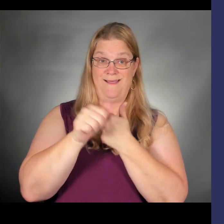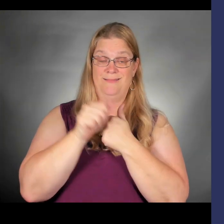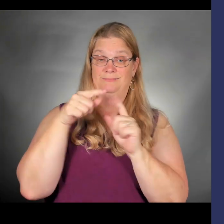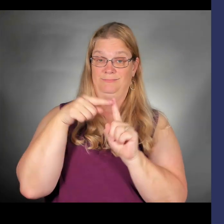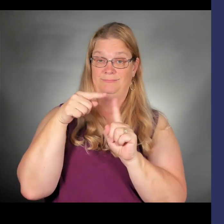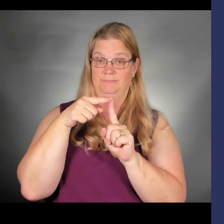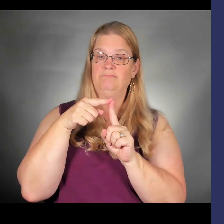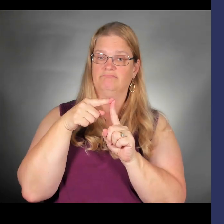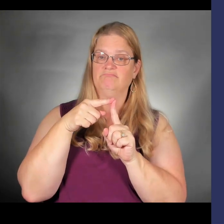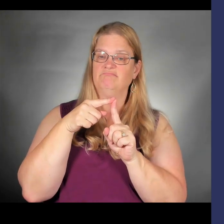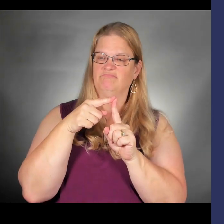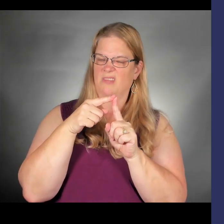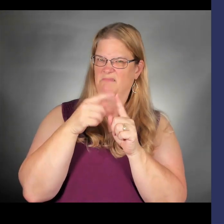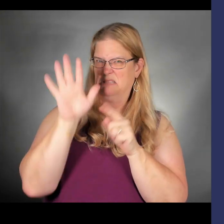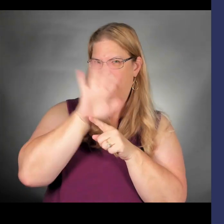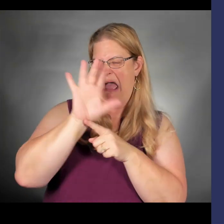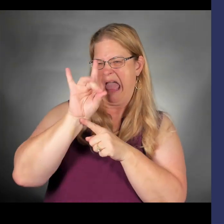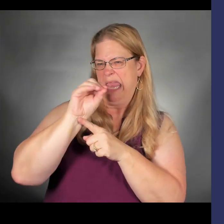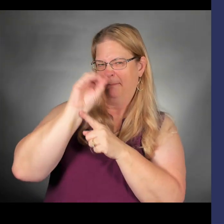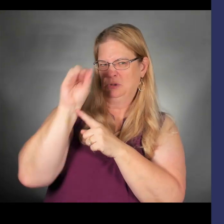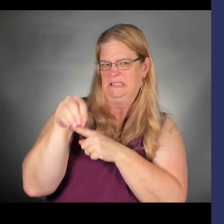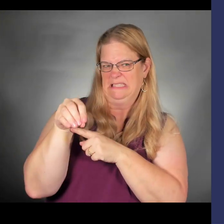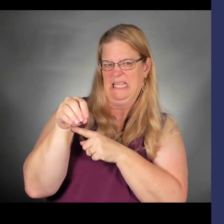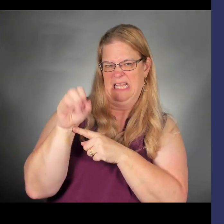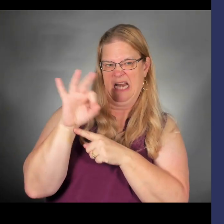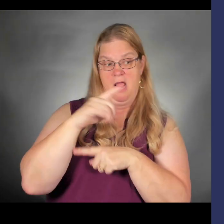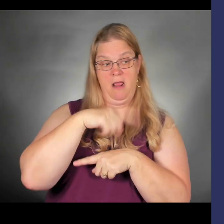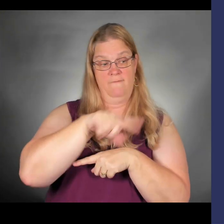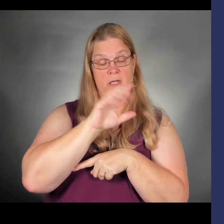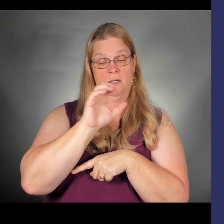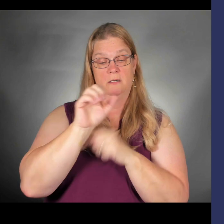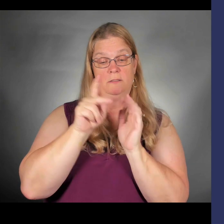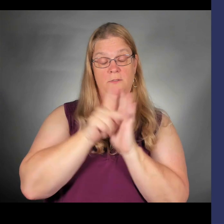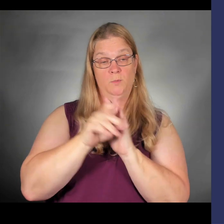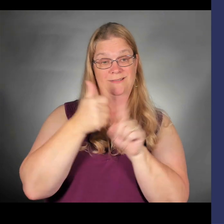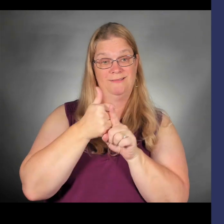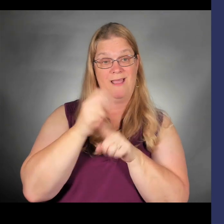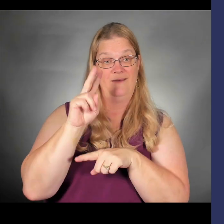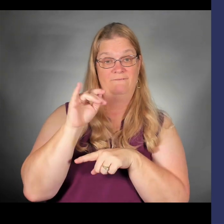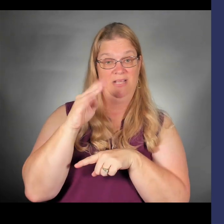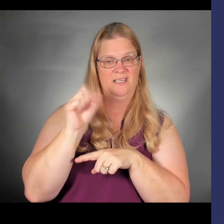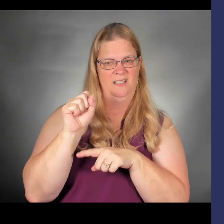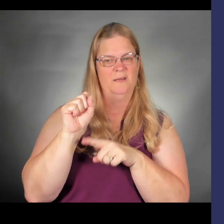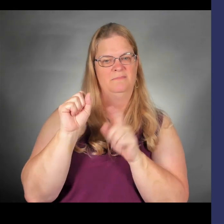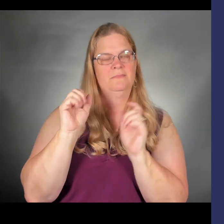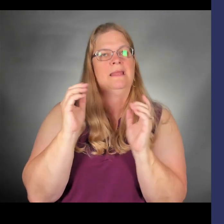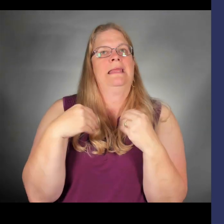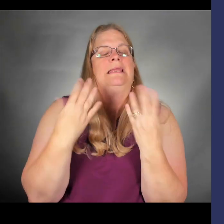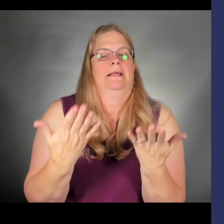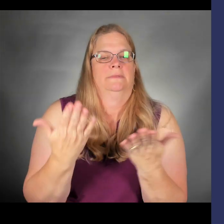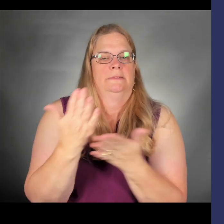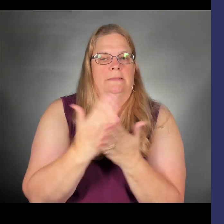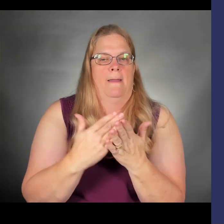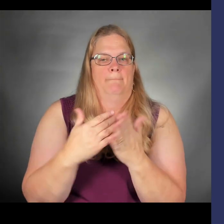So suicidal threats. That is estimated to be up to 80% of all